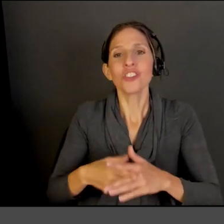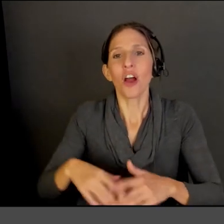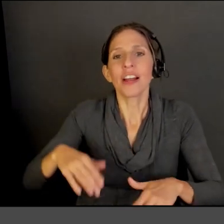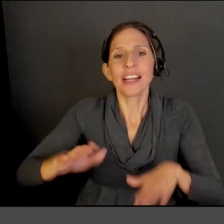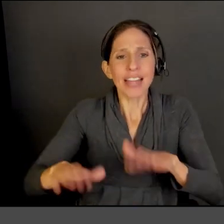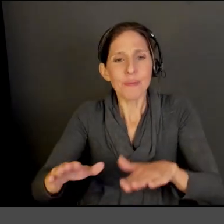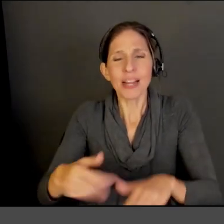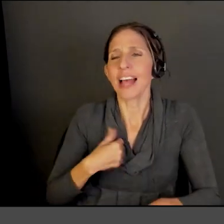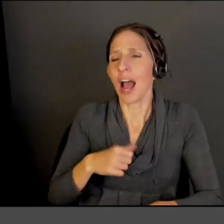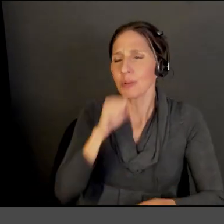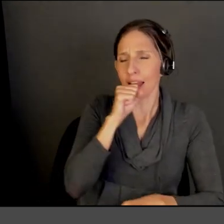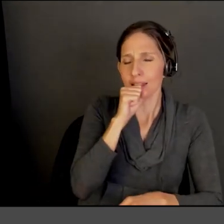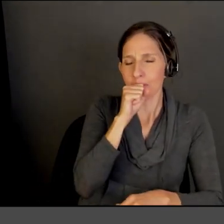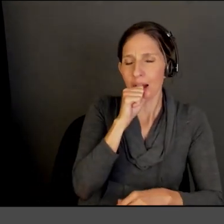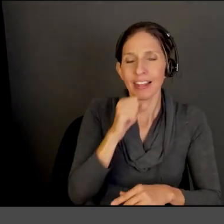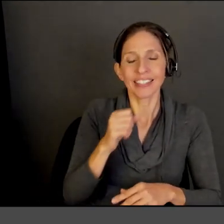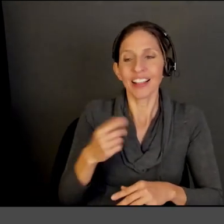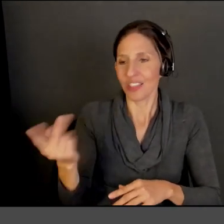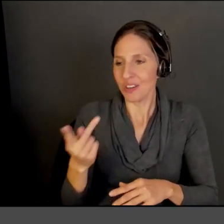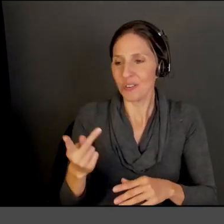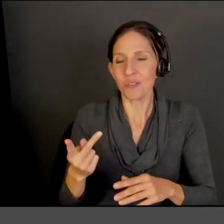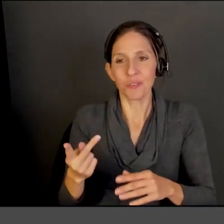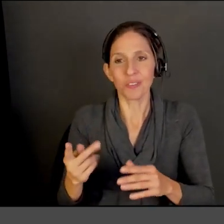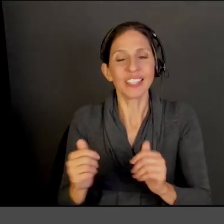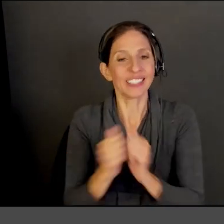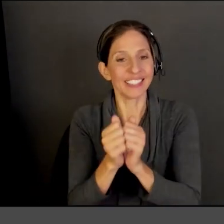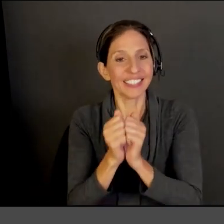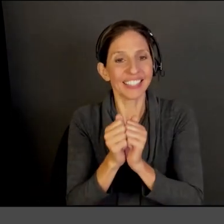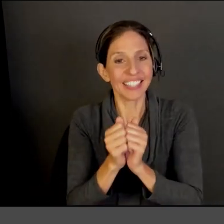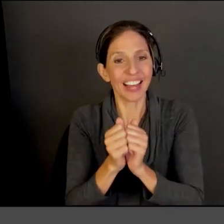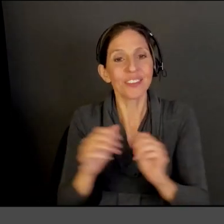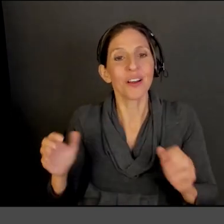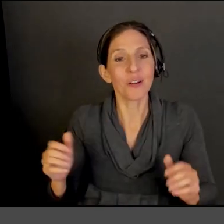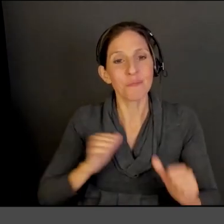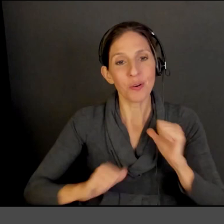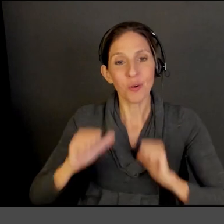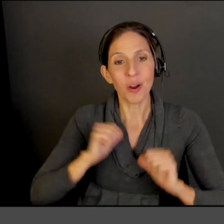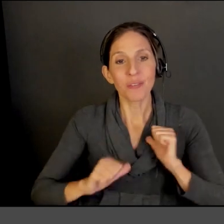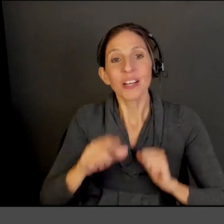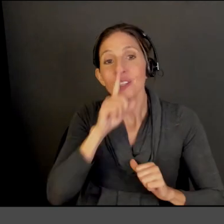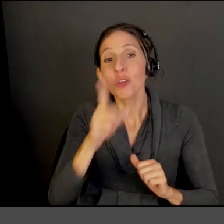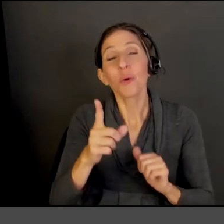SO IT'S KIND OF IT'S COMMUNITY BORN HUMANITIES,